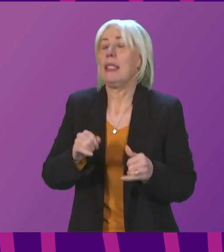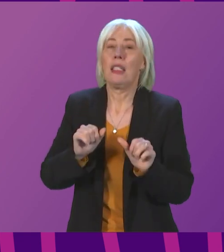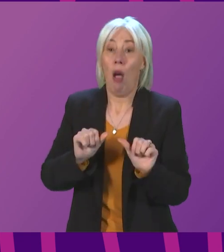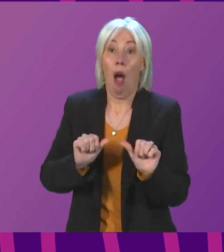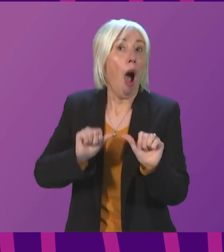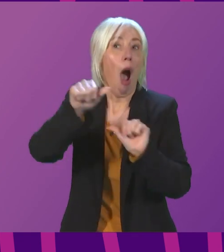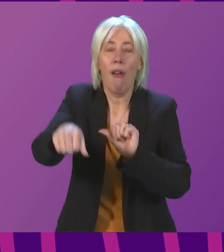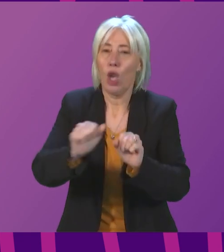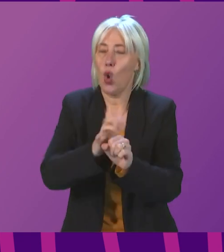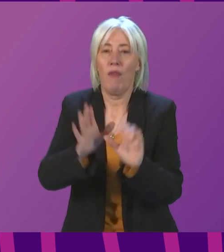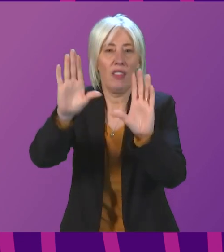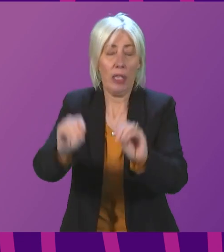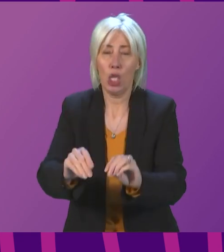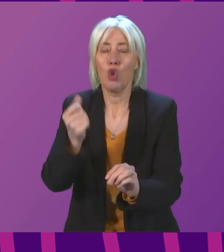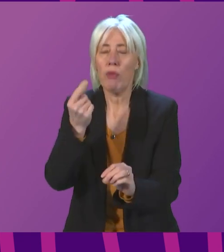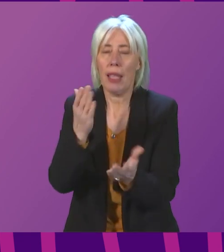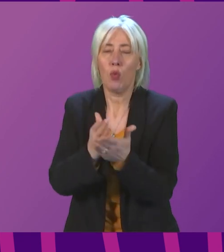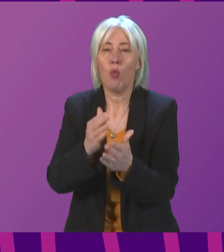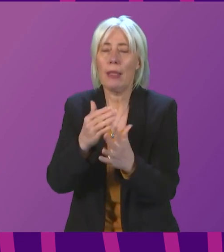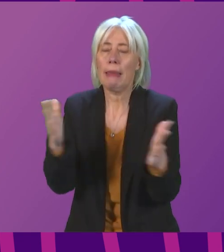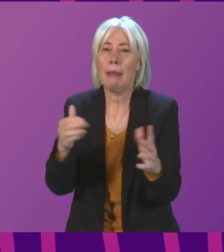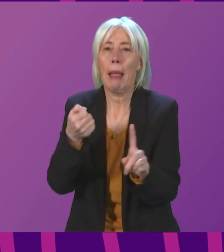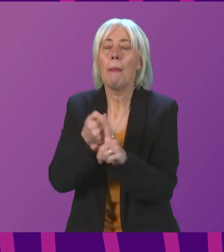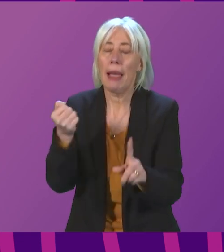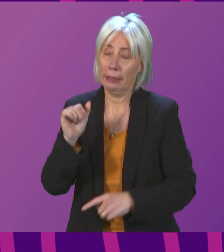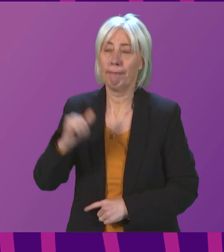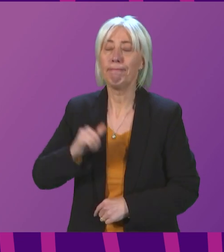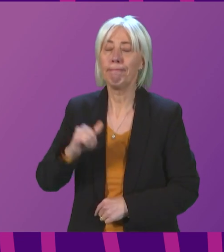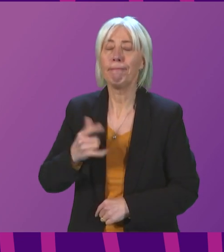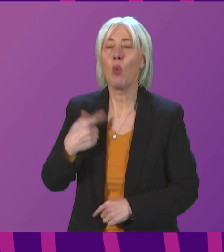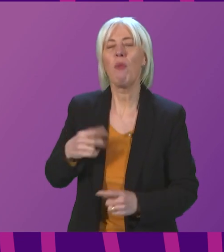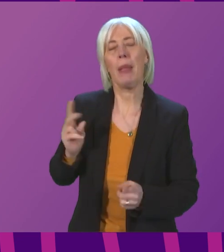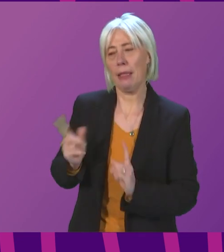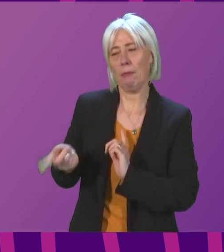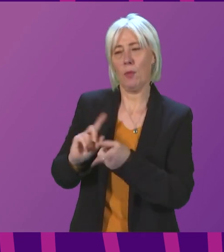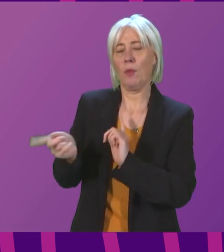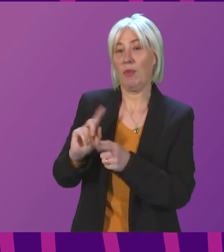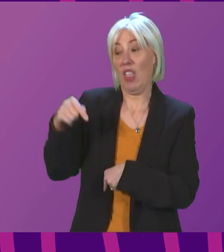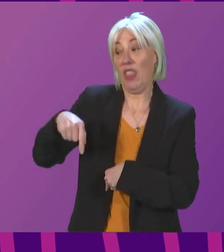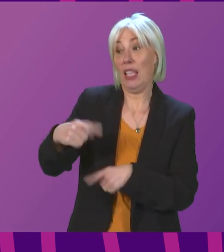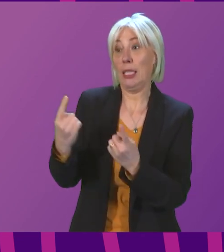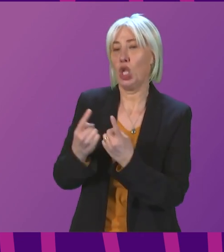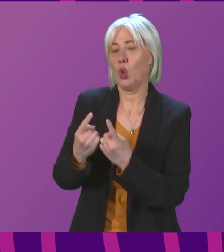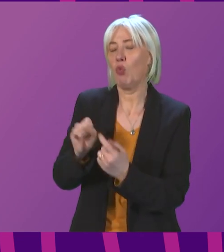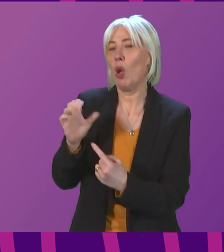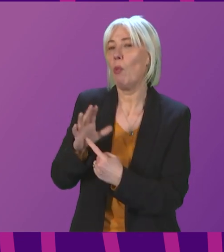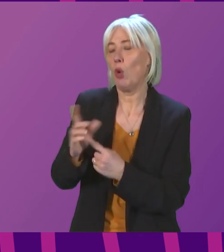If memory serves me correctly, I think that we had an exchange on this important issue